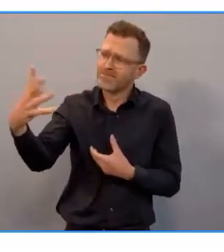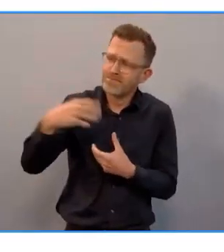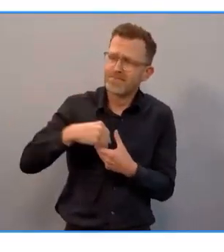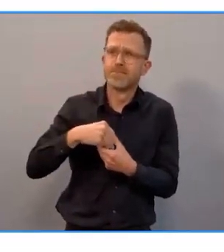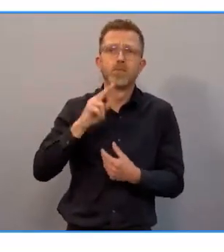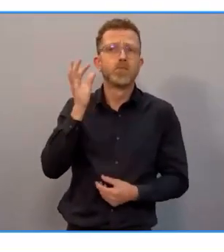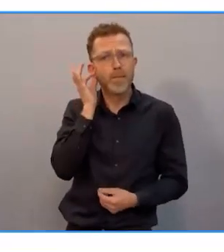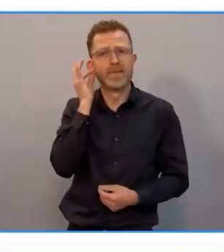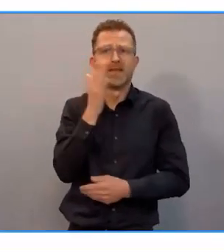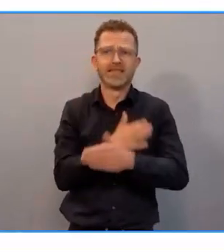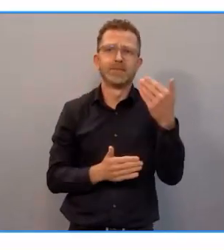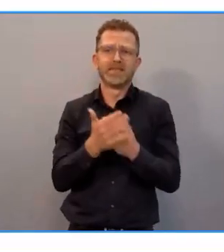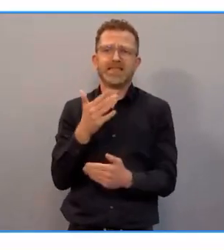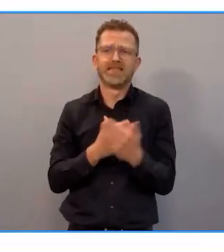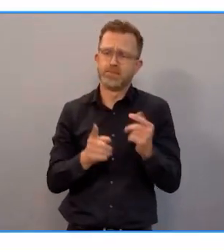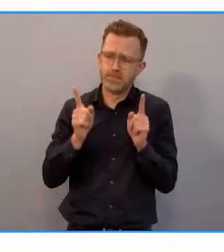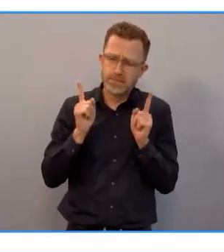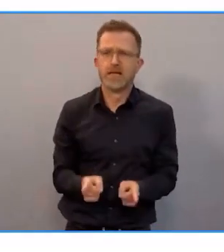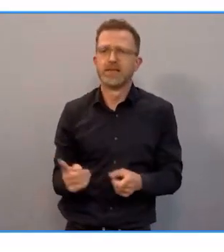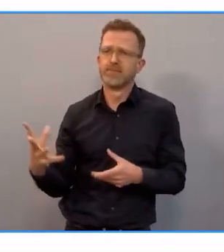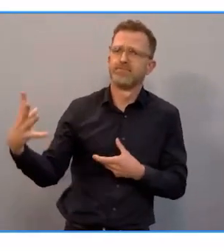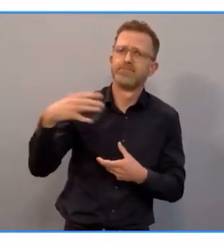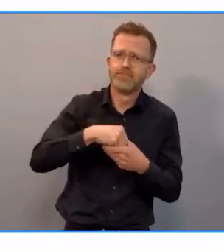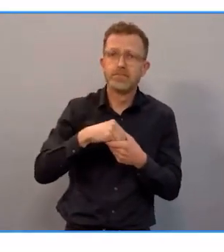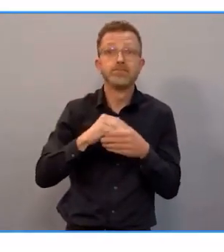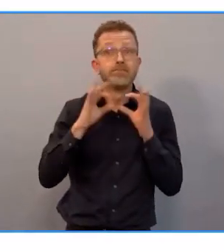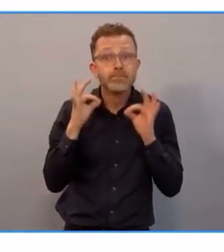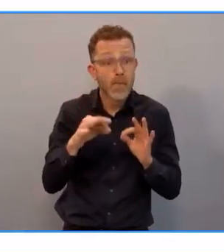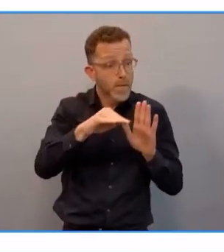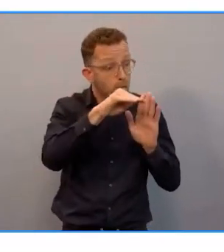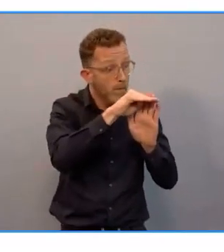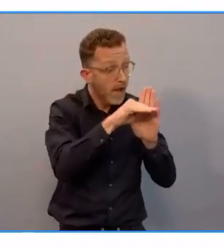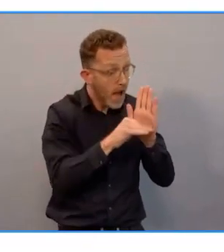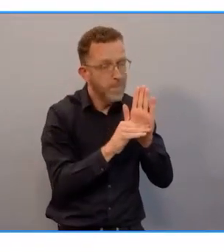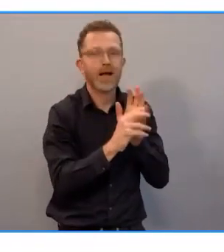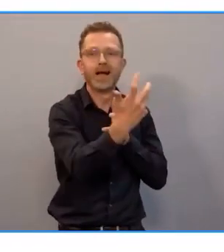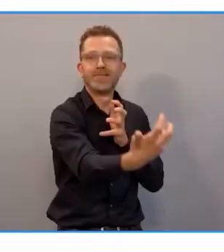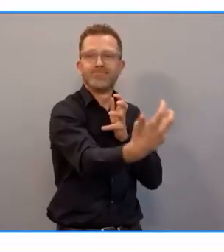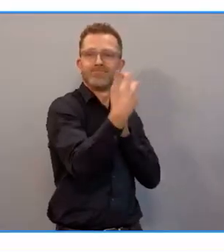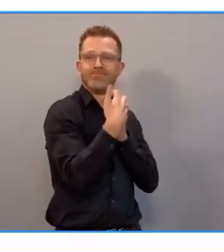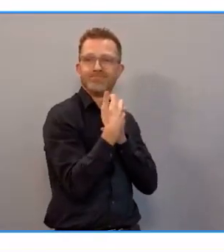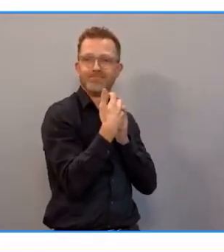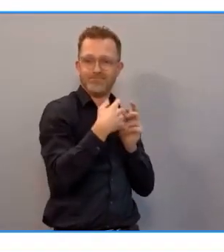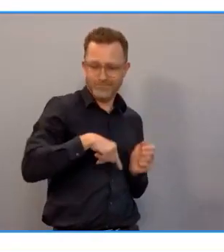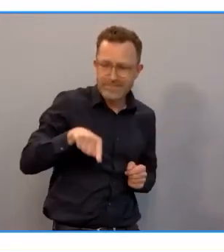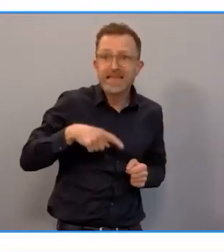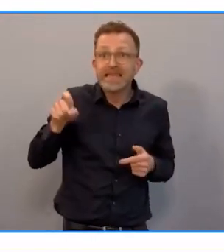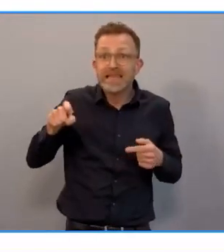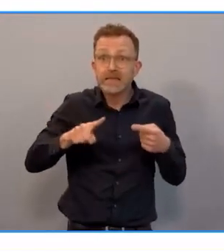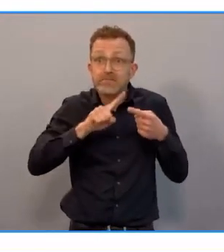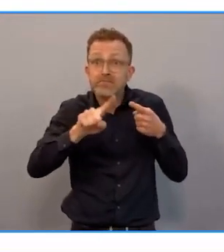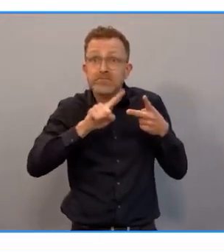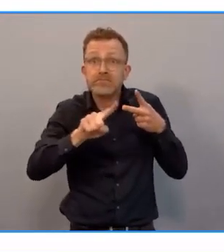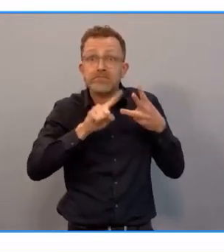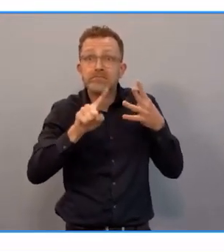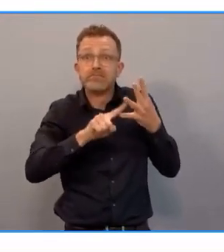stand ready to collaborate, to monitor and drive these commitments to reality.